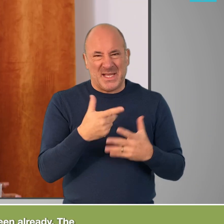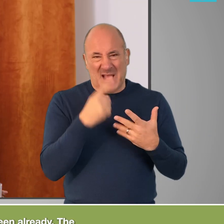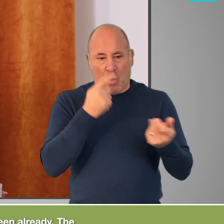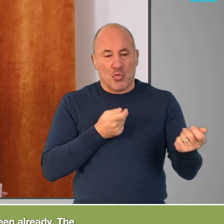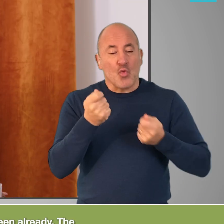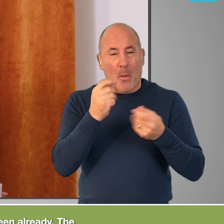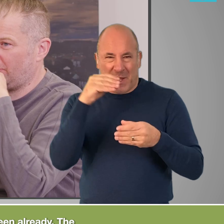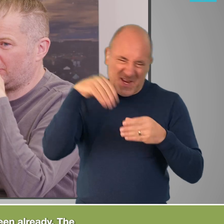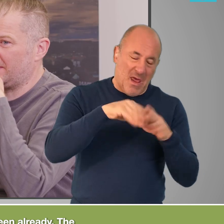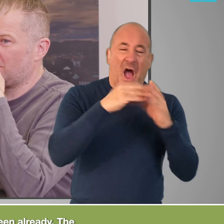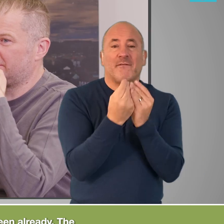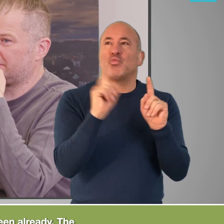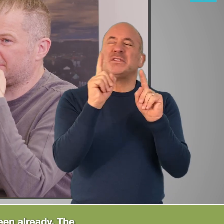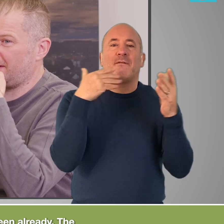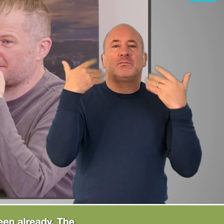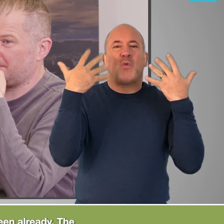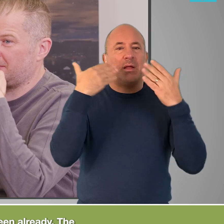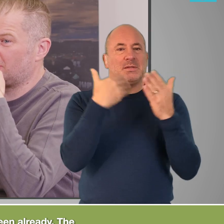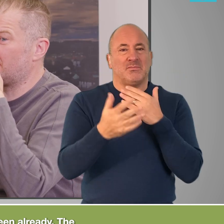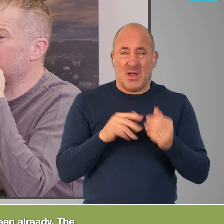For anyone that hasn't been already, The